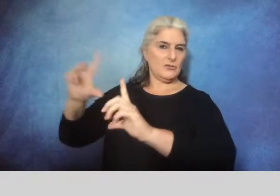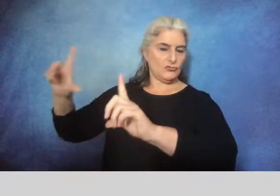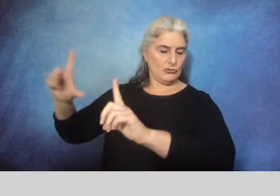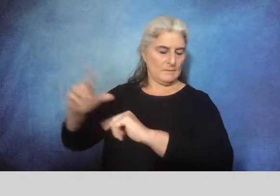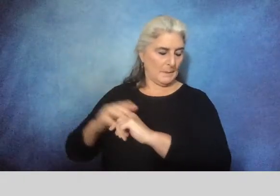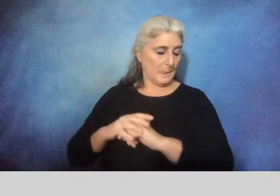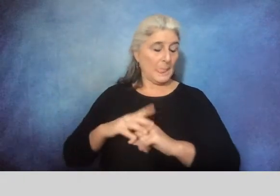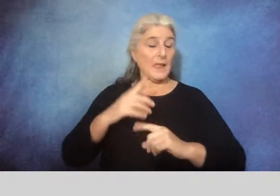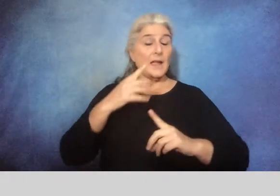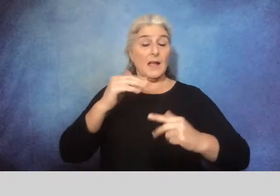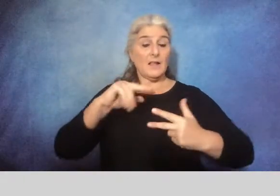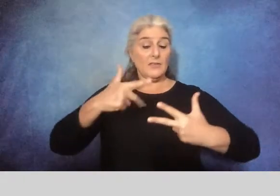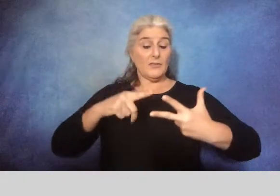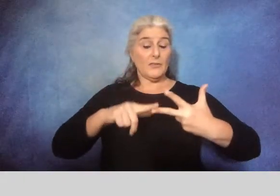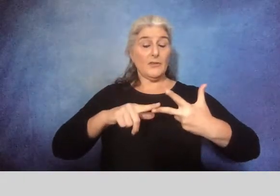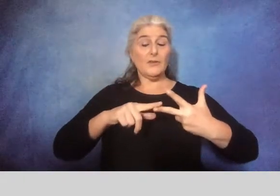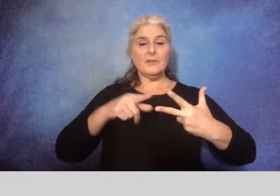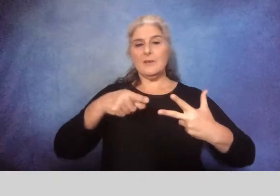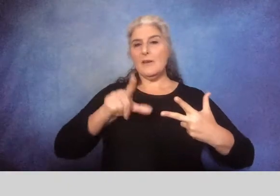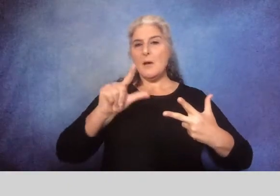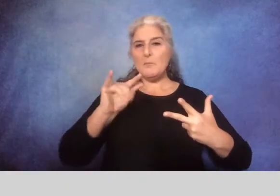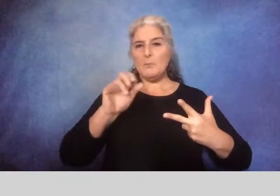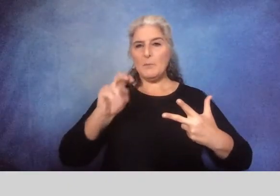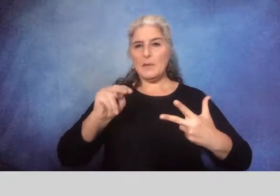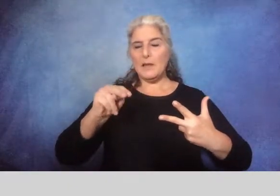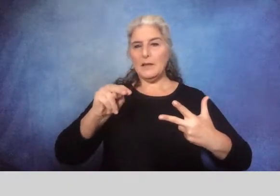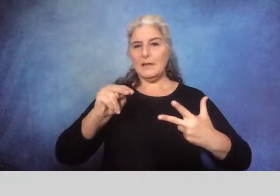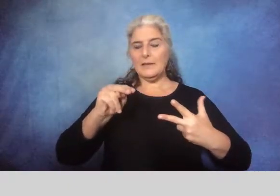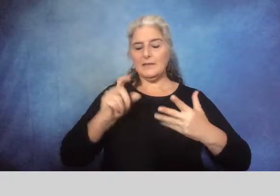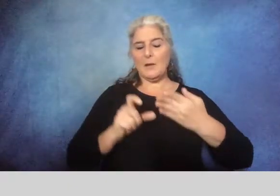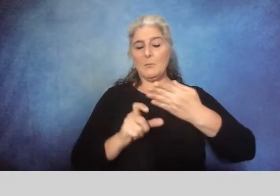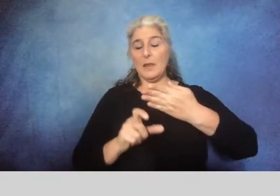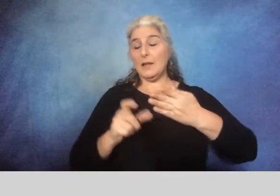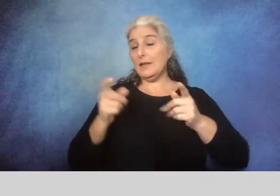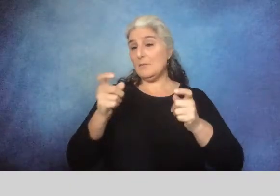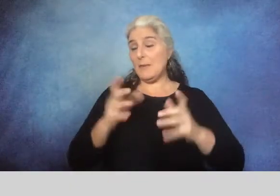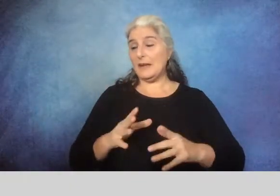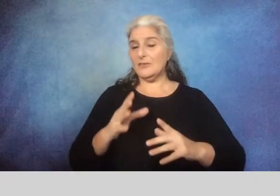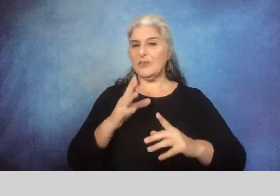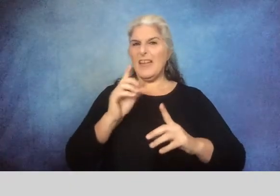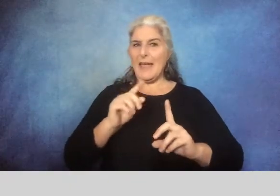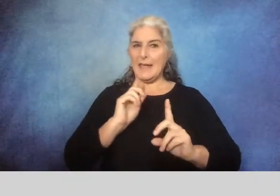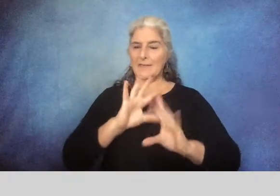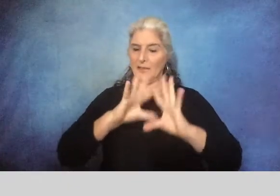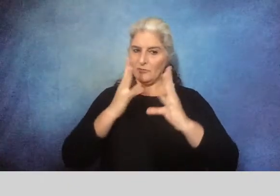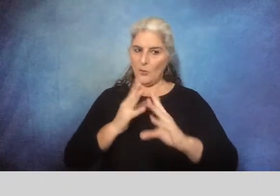So plugin manager is very important in the code of pluggy functioning. Plugin manager's